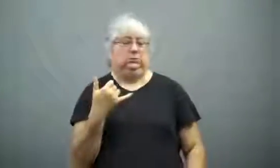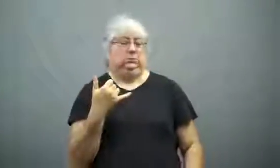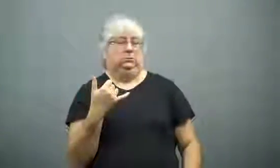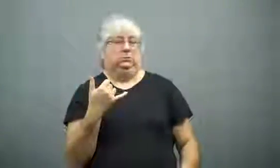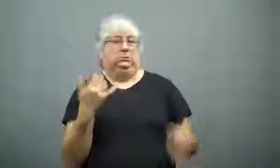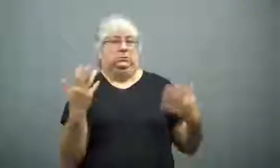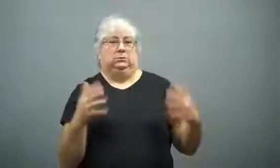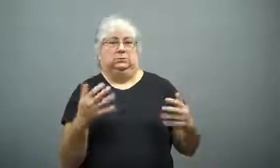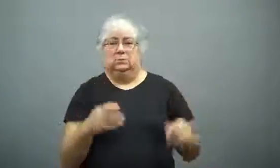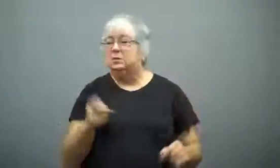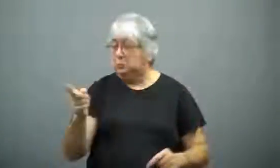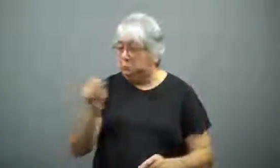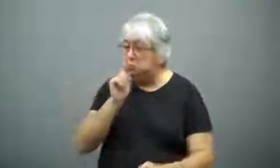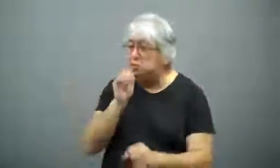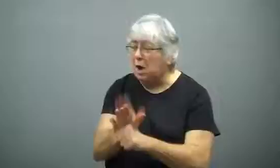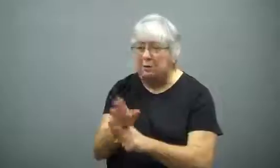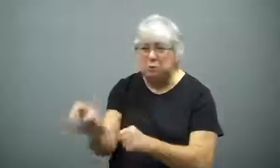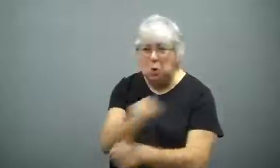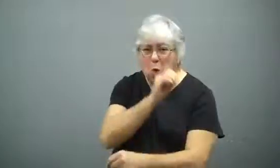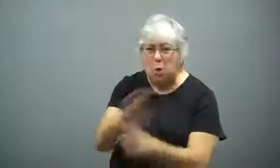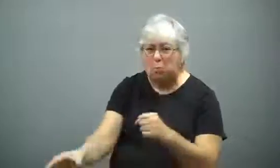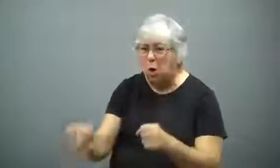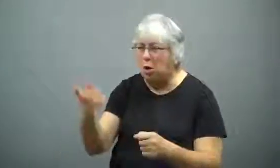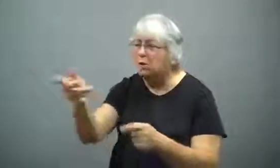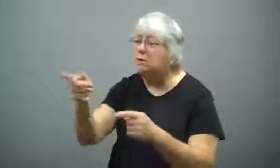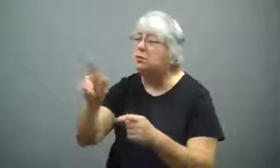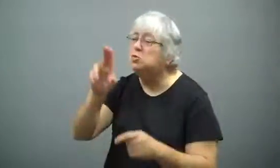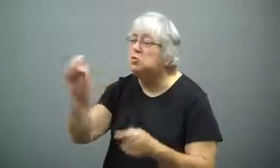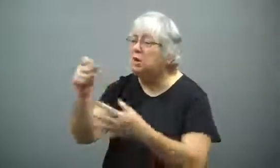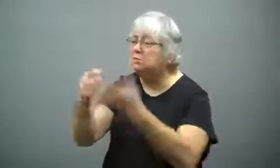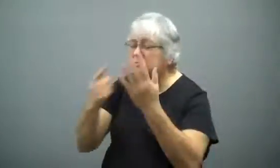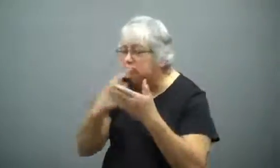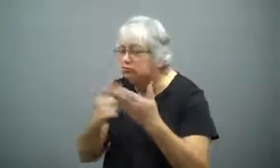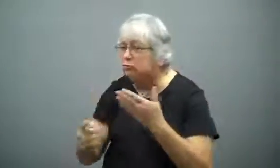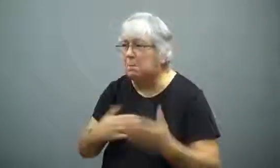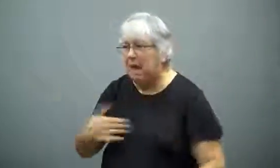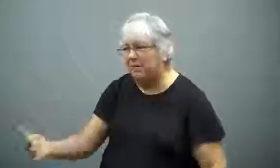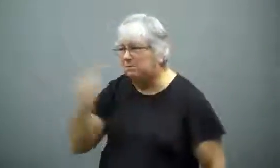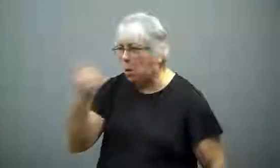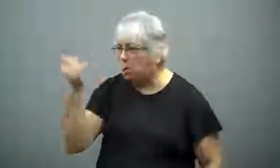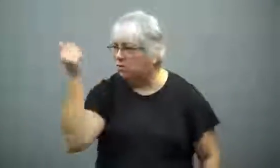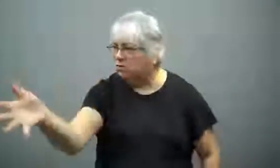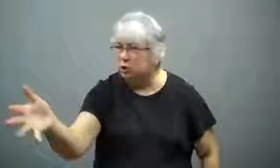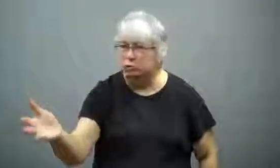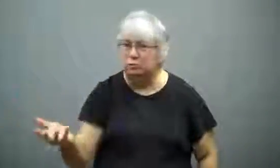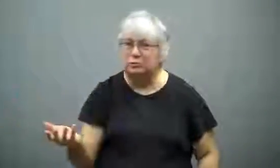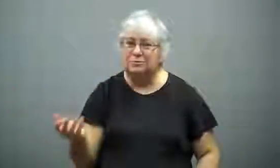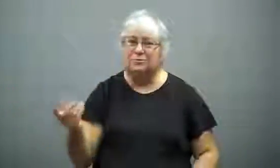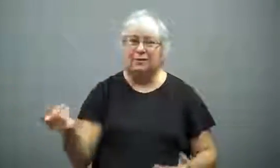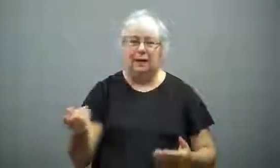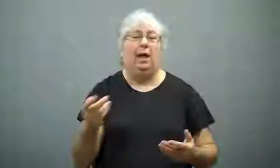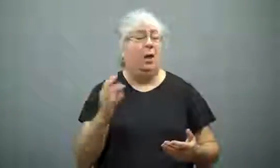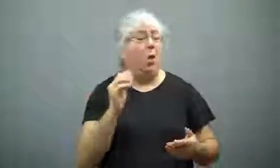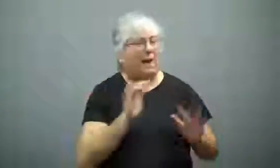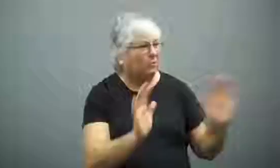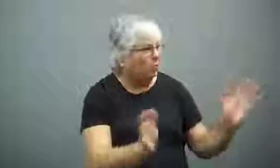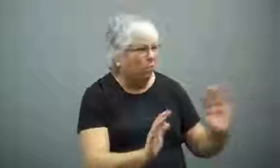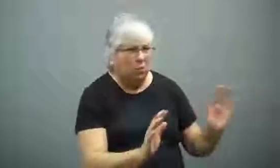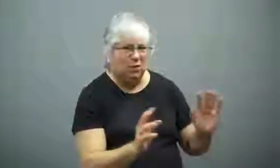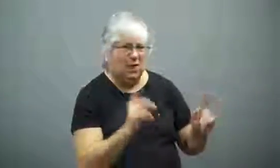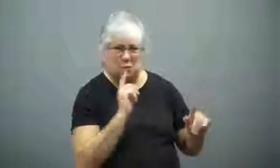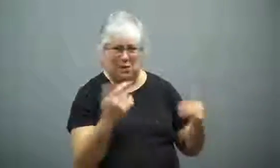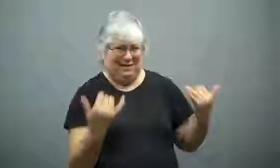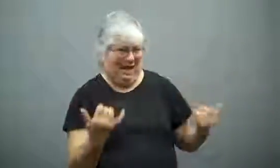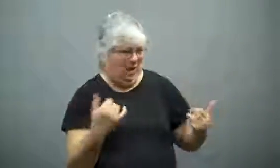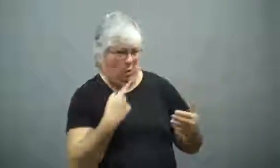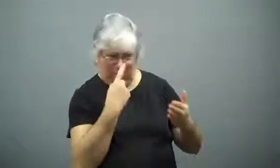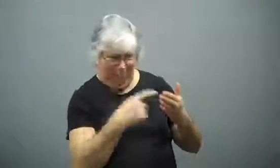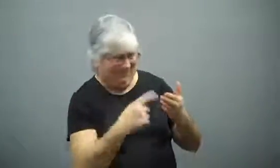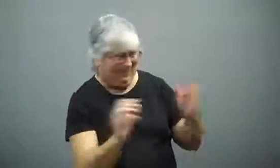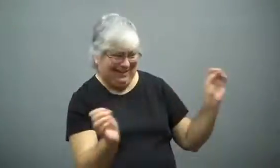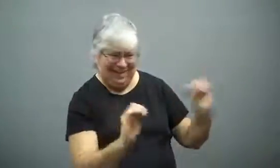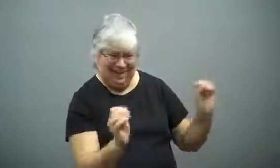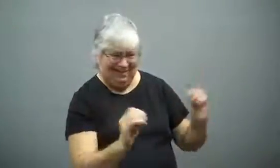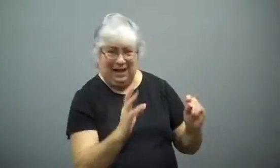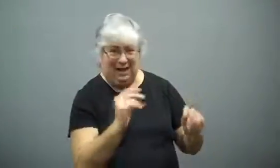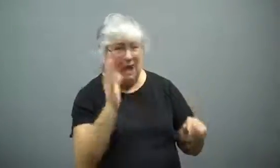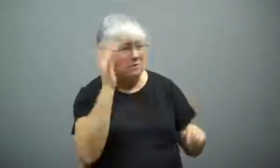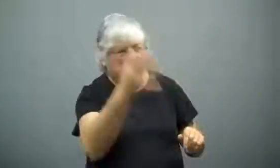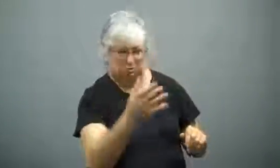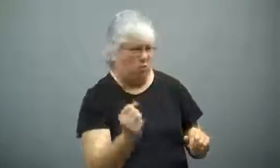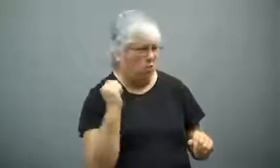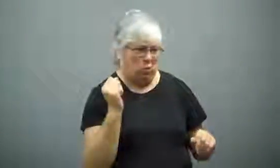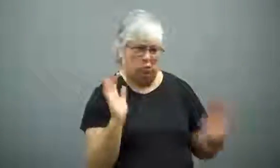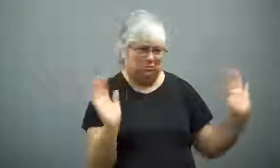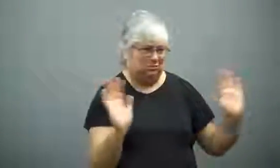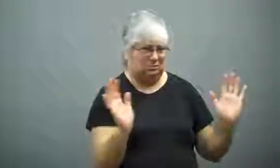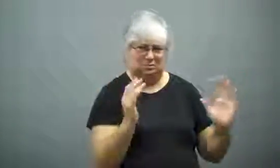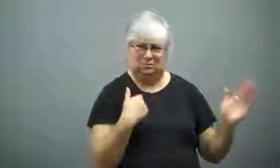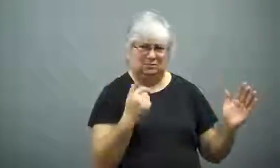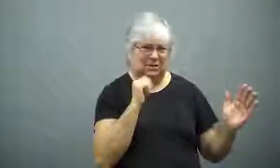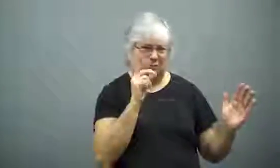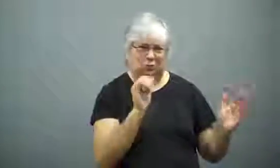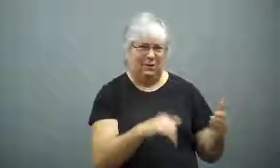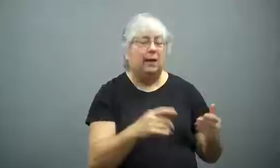She demanded he promise her phone would not be compromised again.